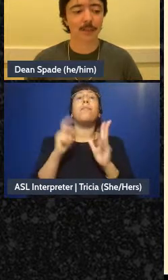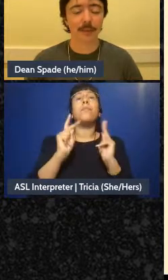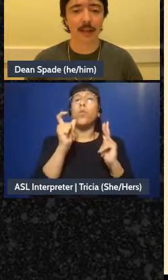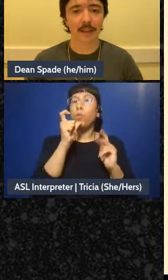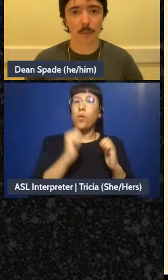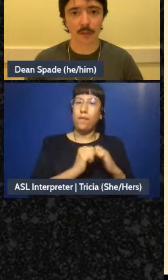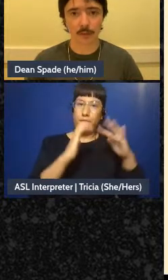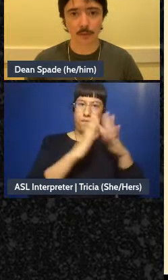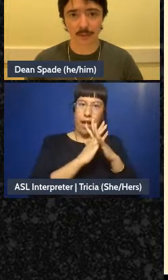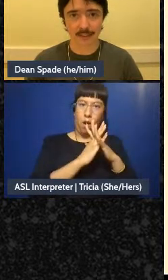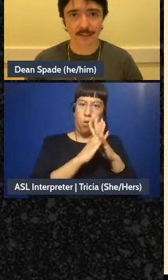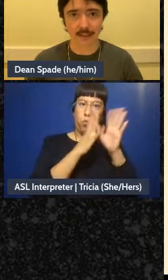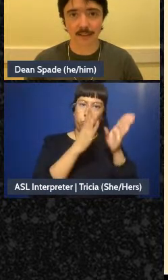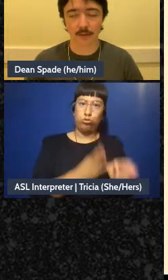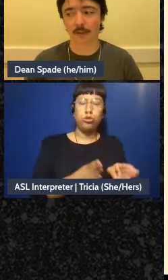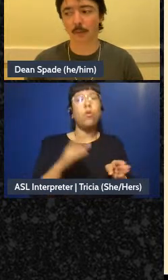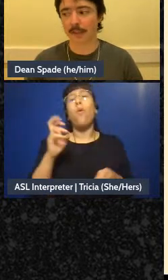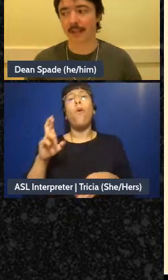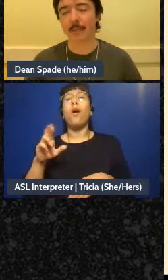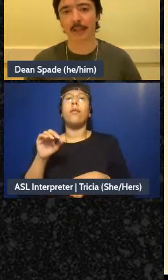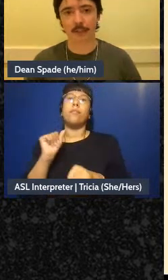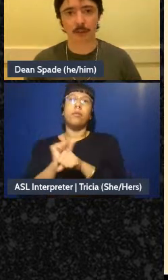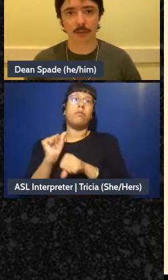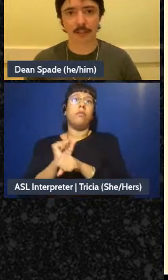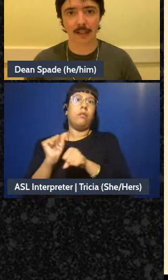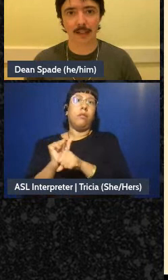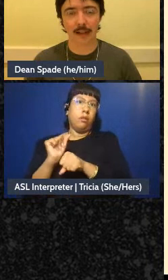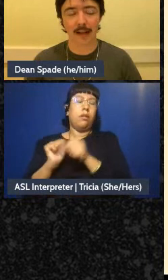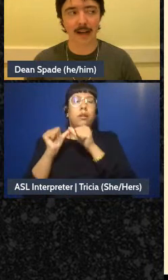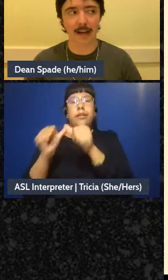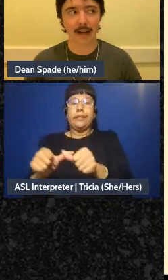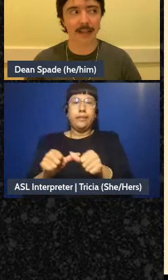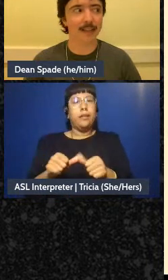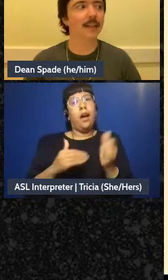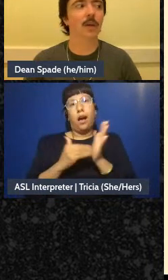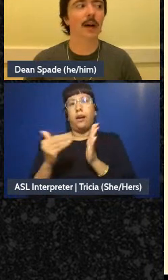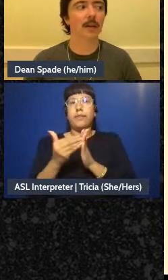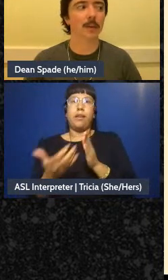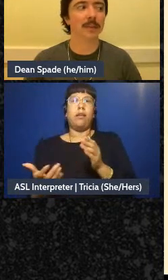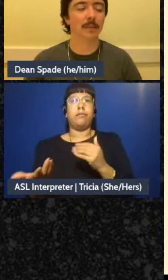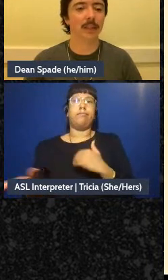a plan that we do six events or we table every Tuesday I can't go out and meet with someone in